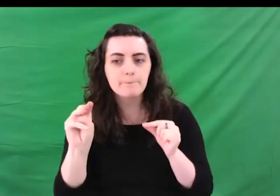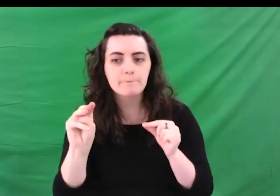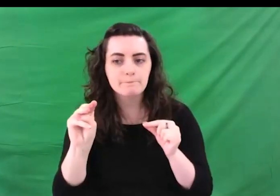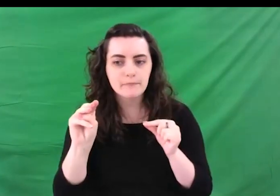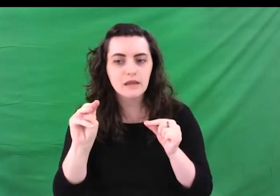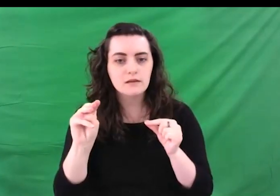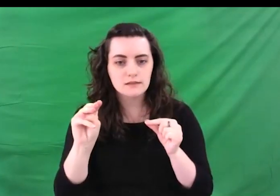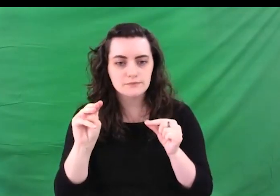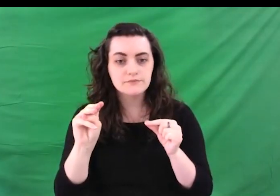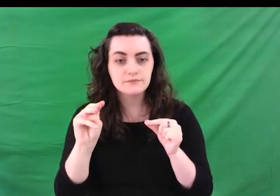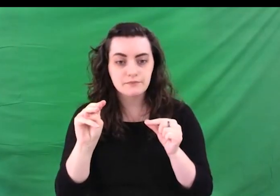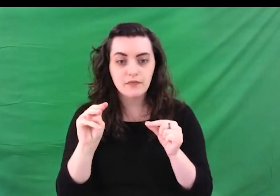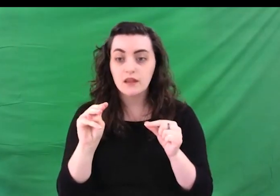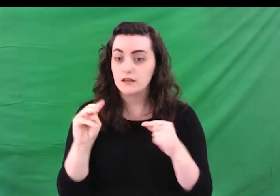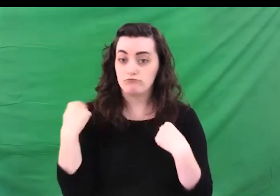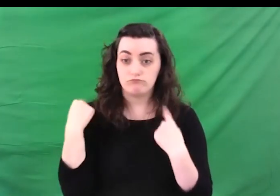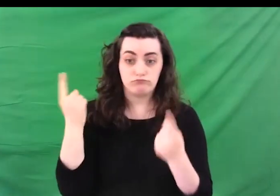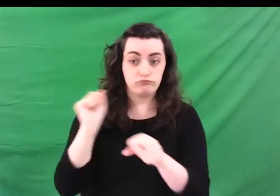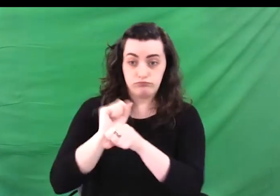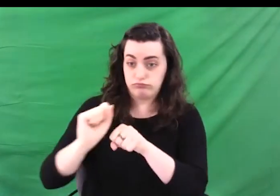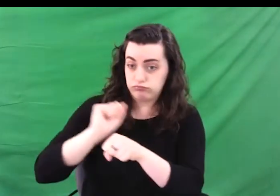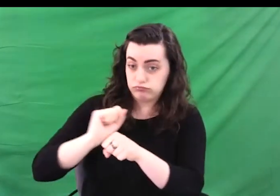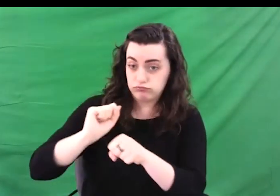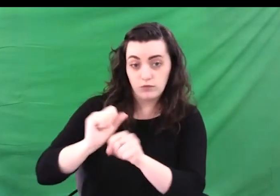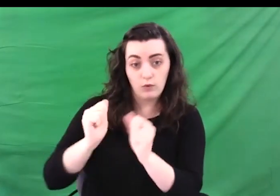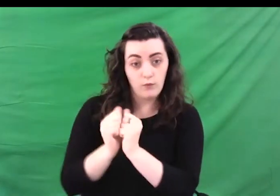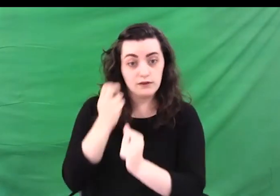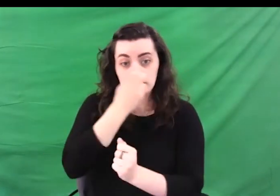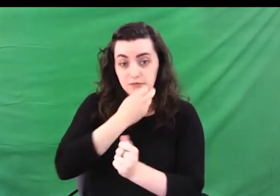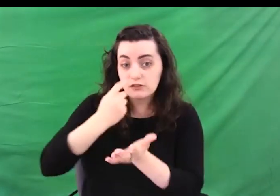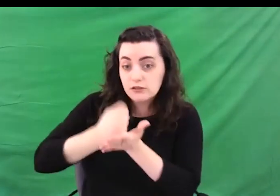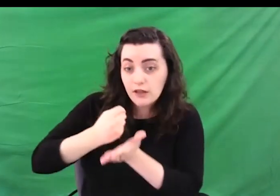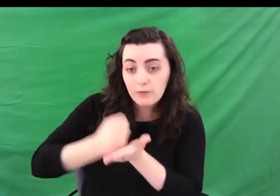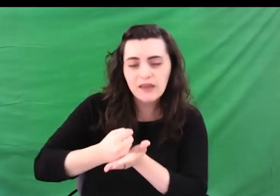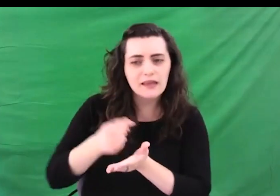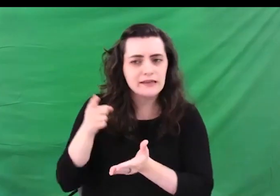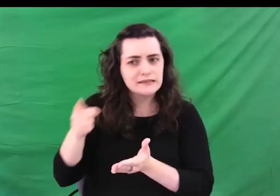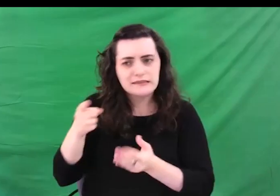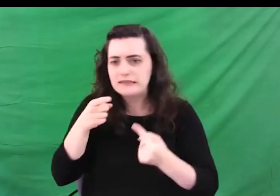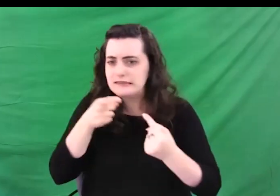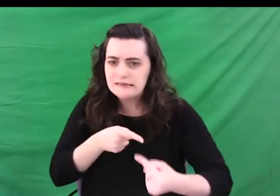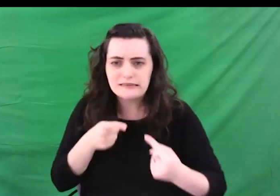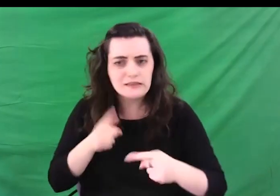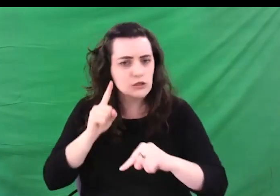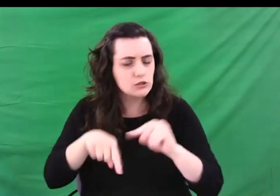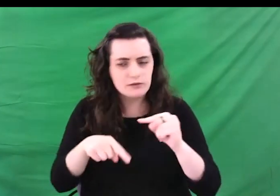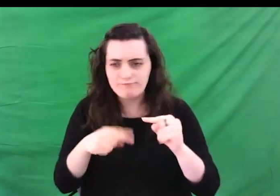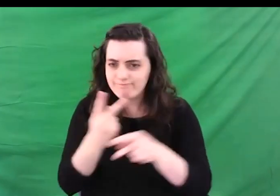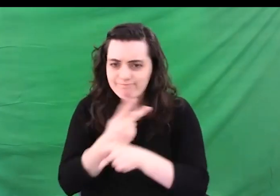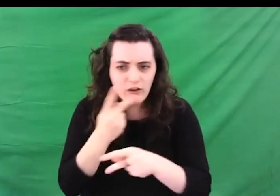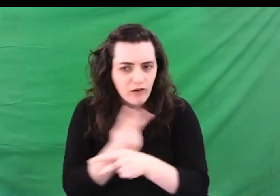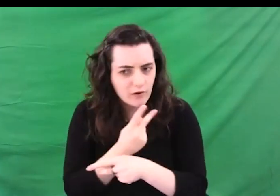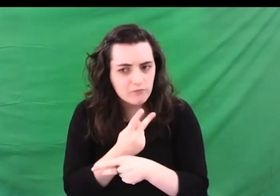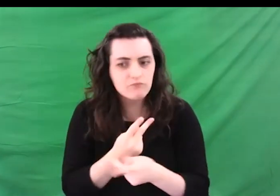And they had been working on it in therapy, and she just wasn't quite there yet.